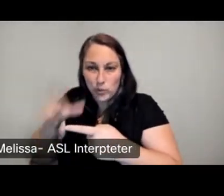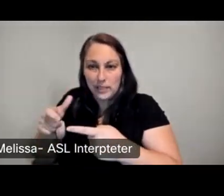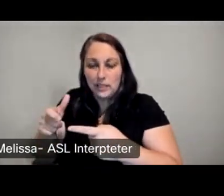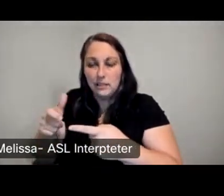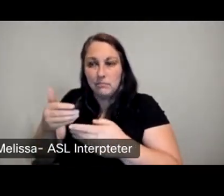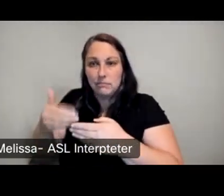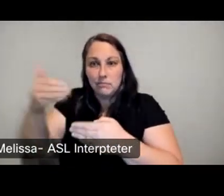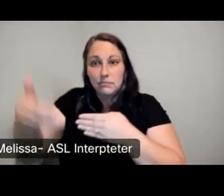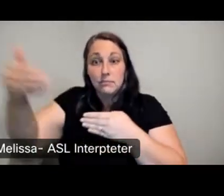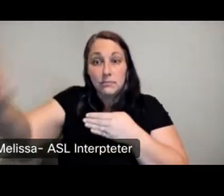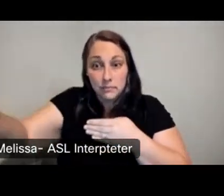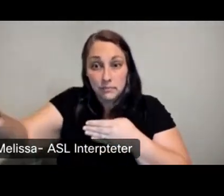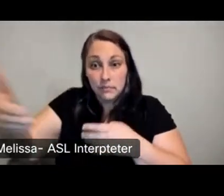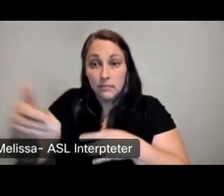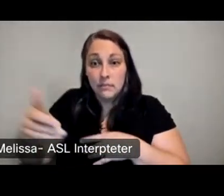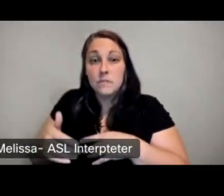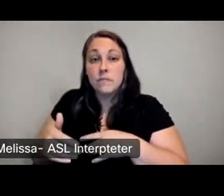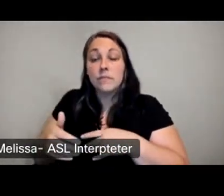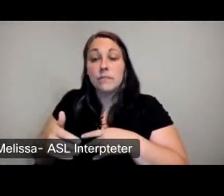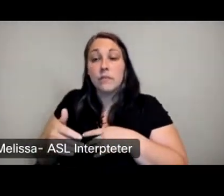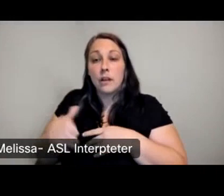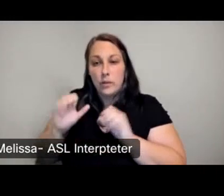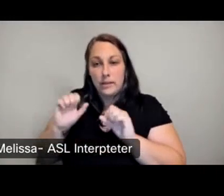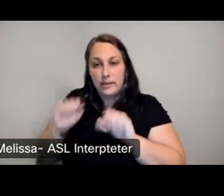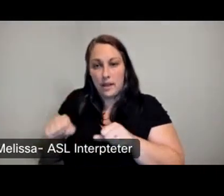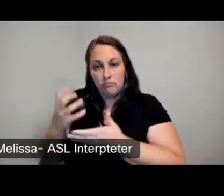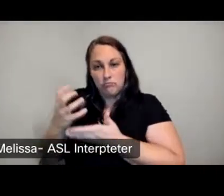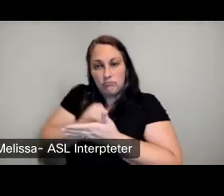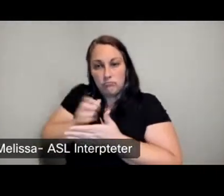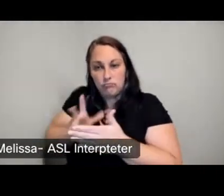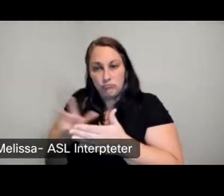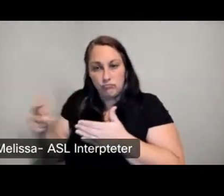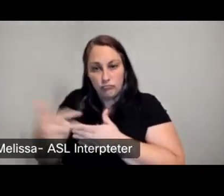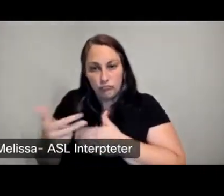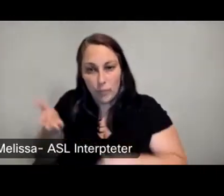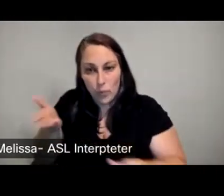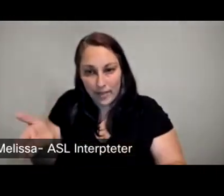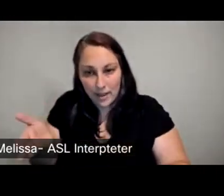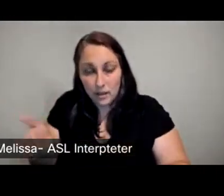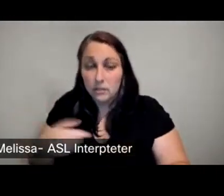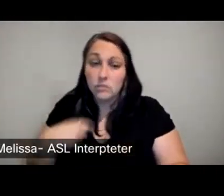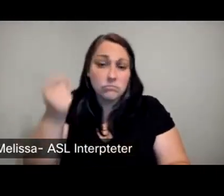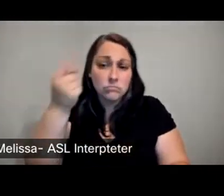blocks down to make the u-turn and um so it's I you know I understand they don't want the buses